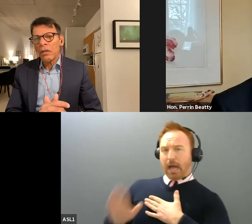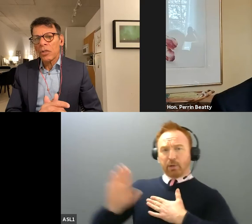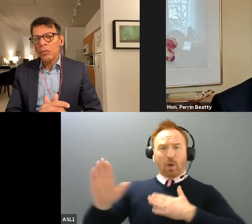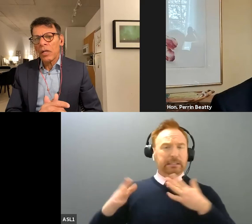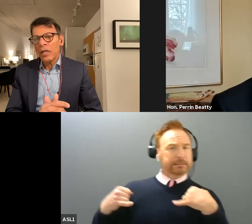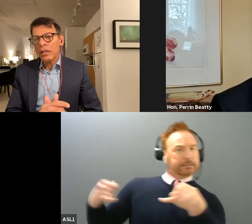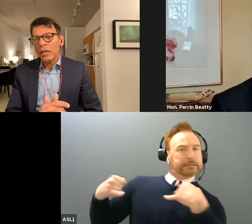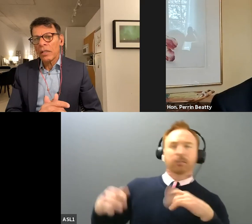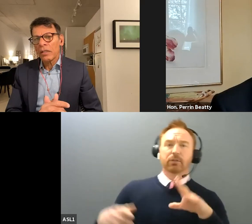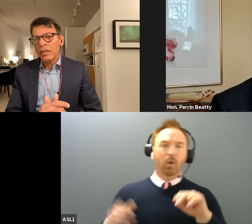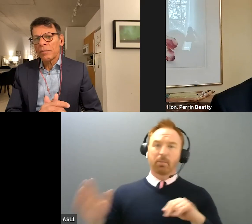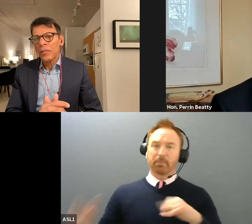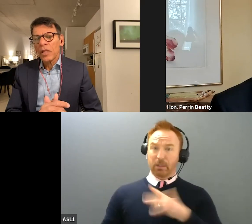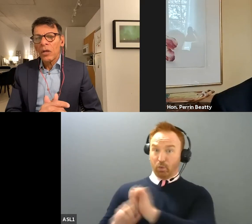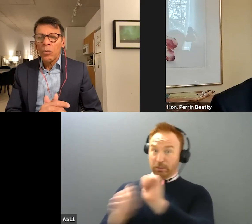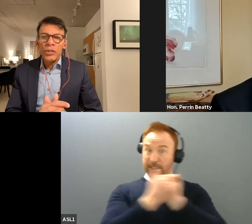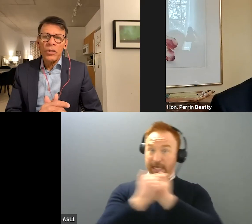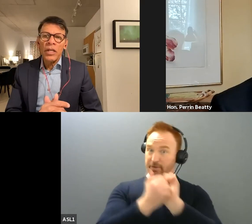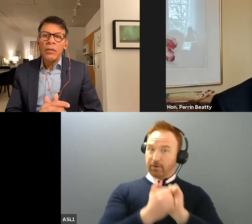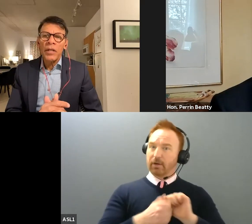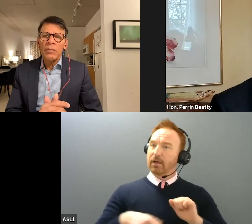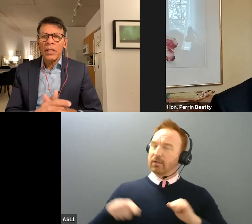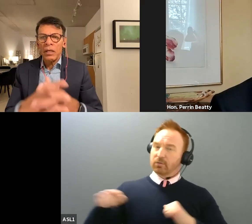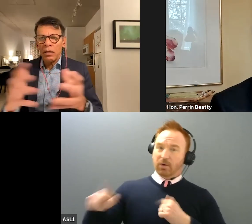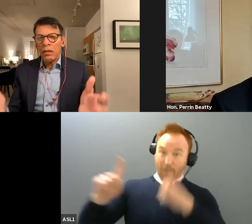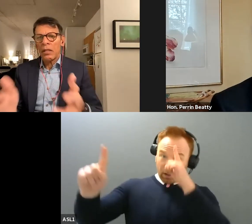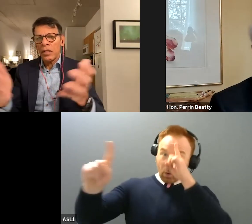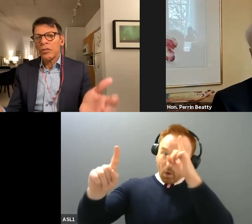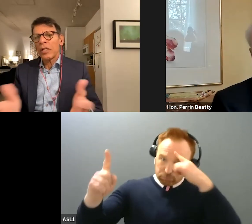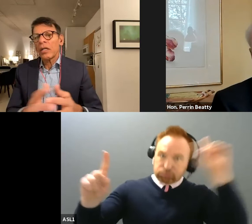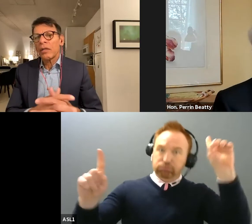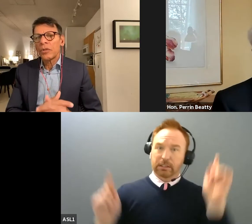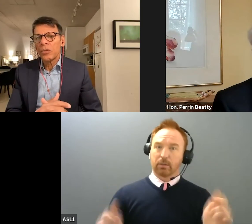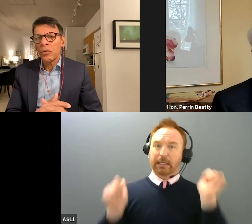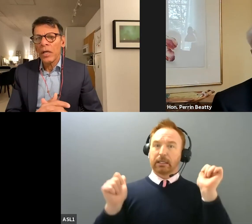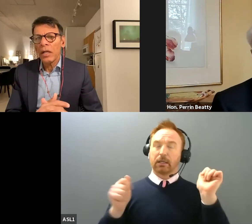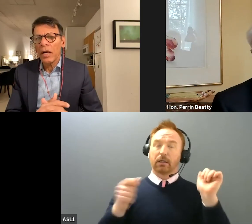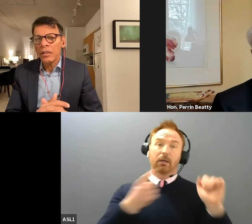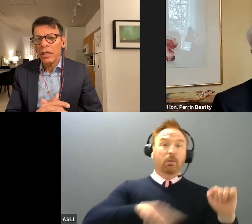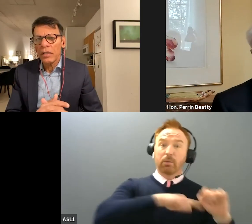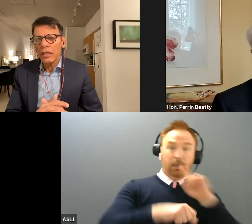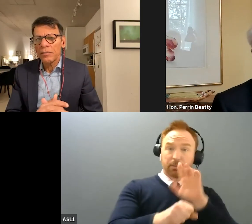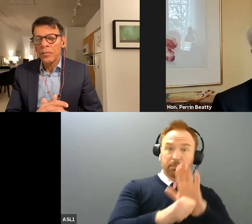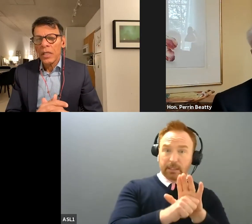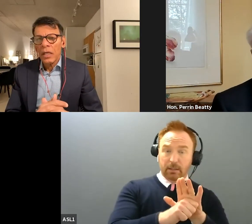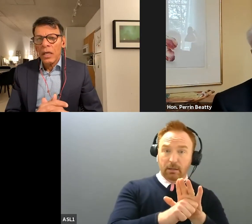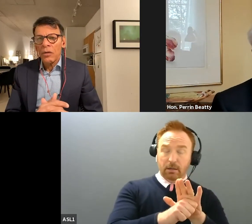much quickly. And I think that we are certainly committed the history to recognize that, you know,